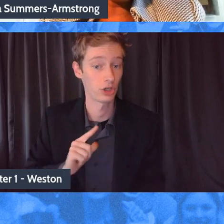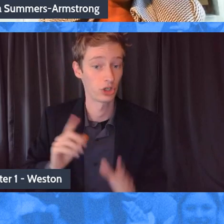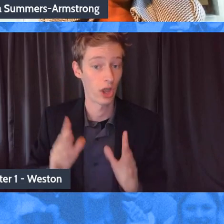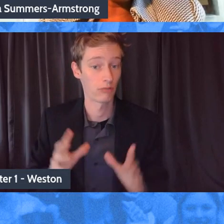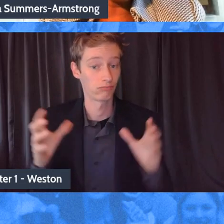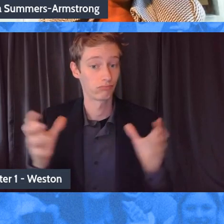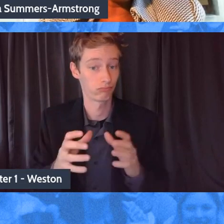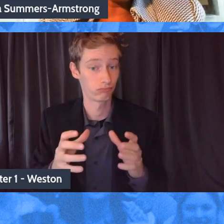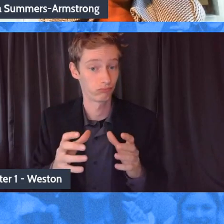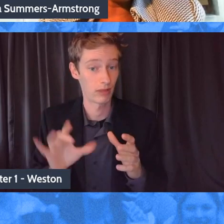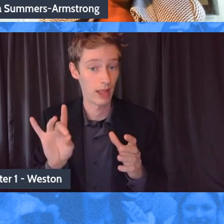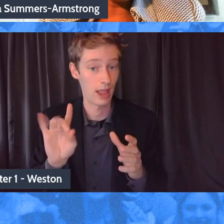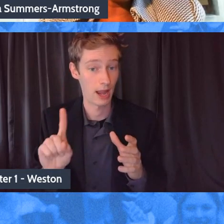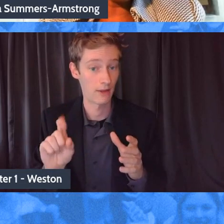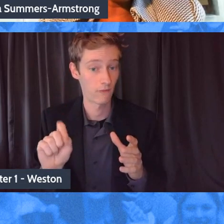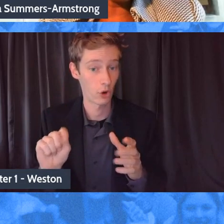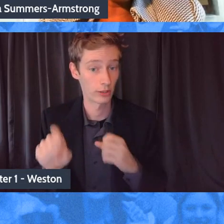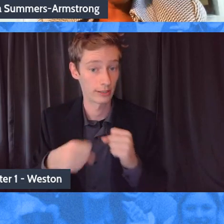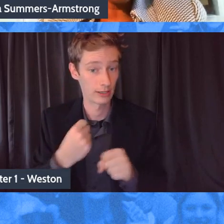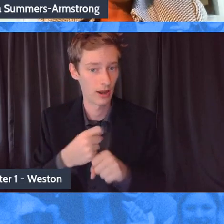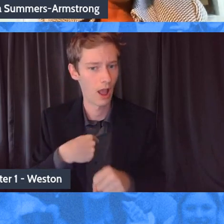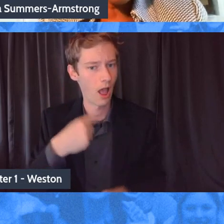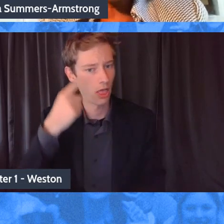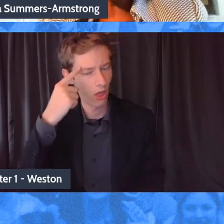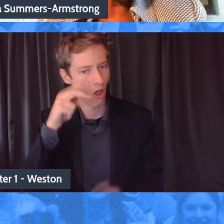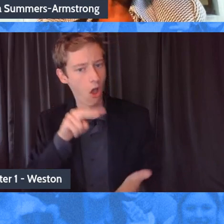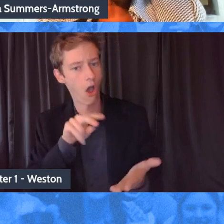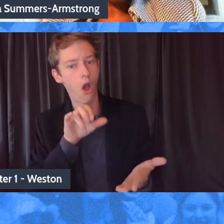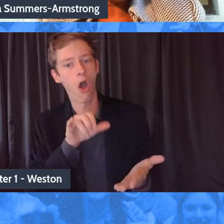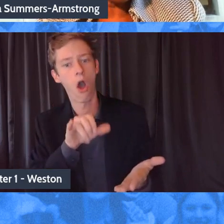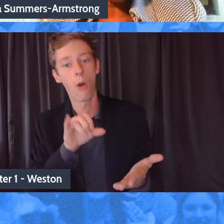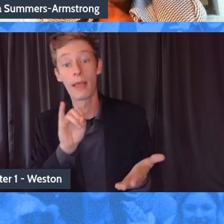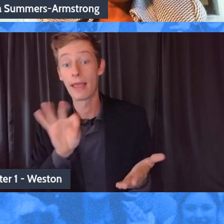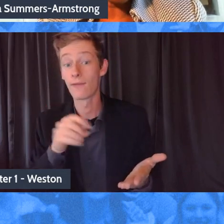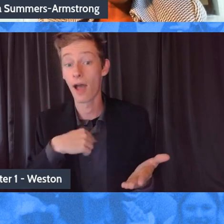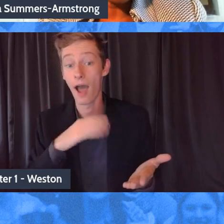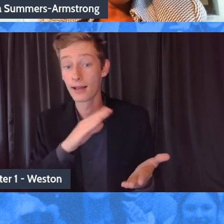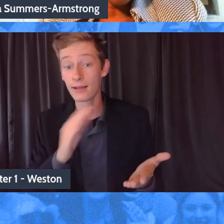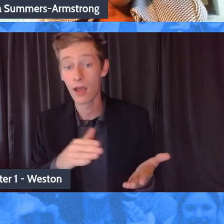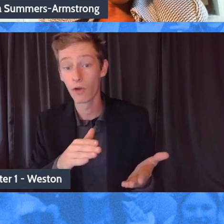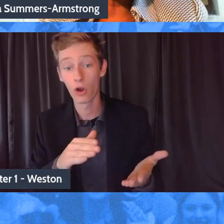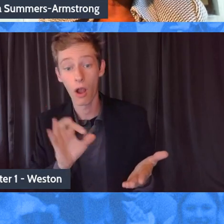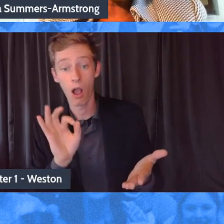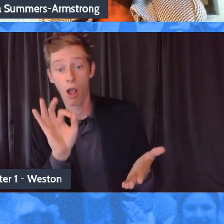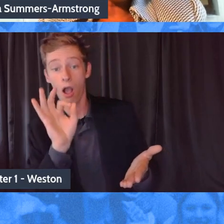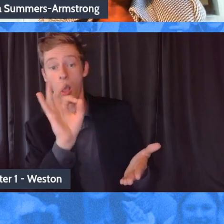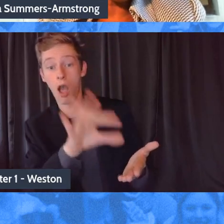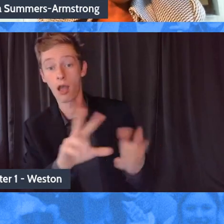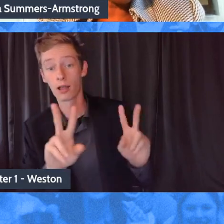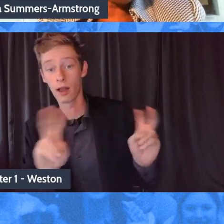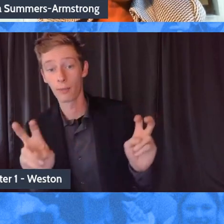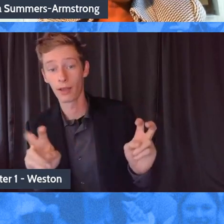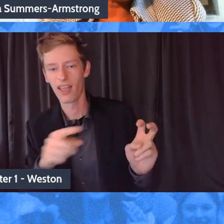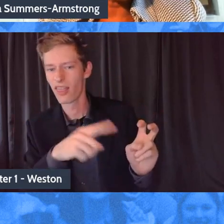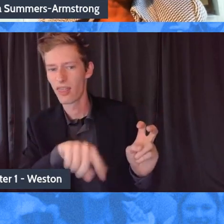that if I didn't bring up a topic, it never would have been considered. And so that's why it's critical